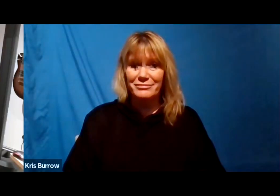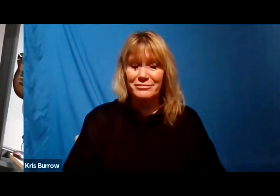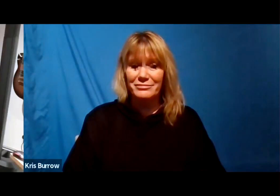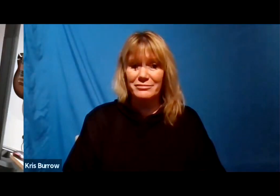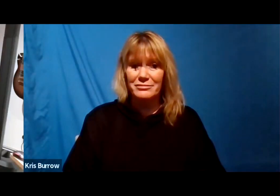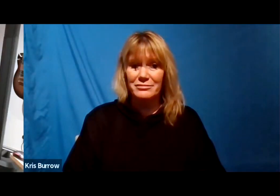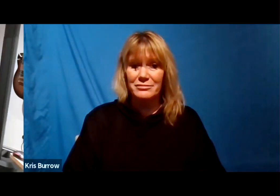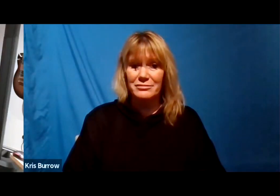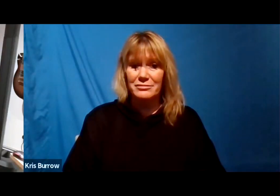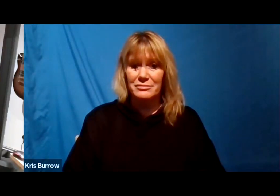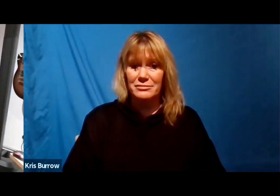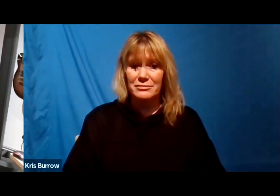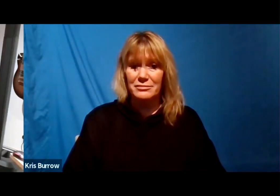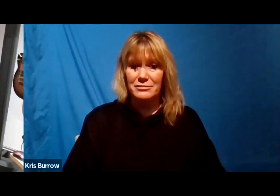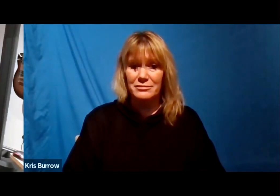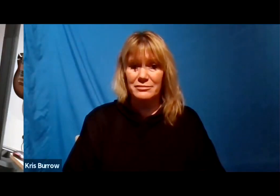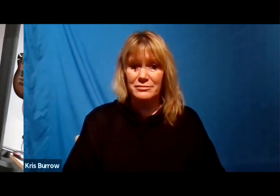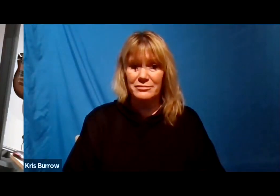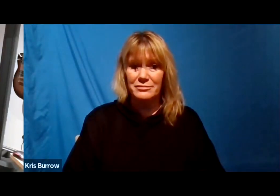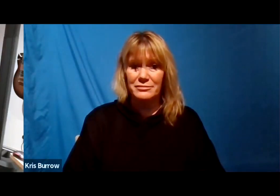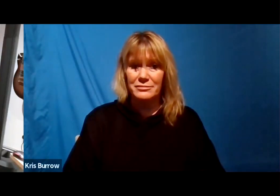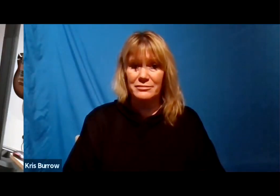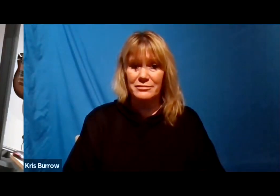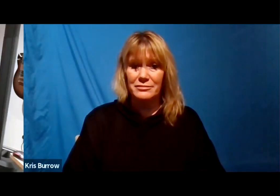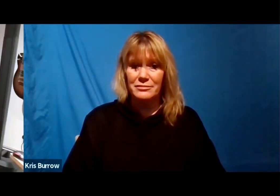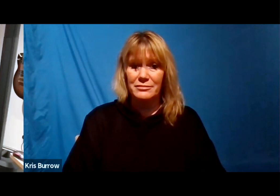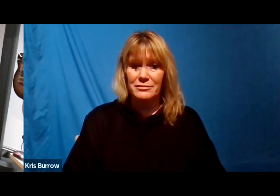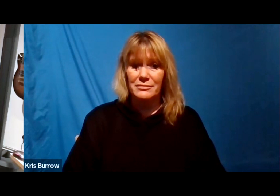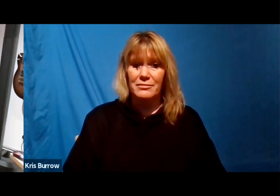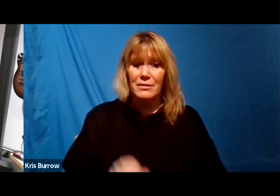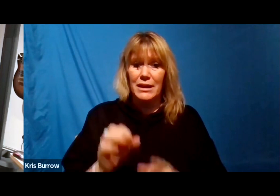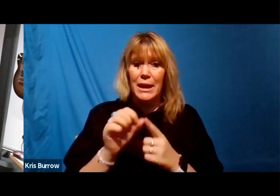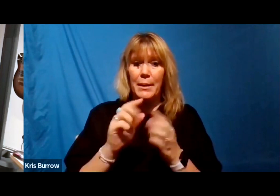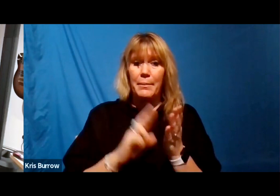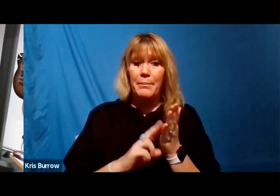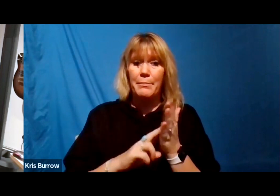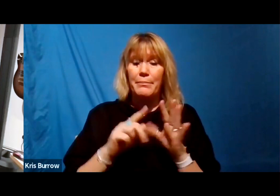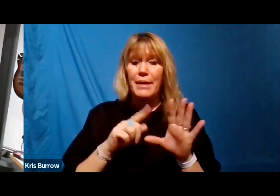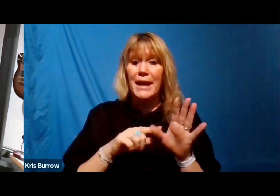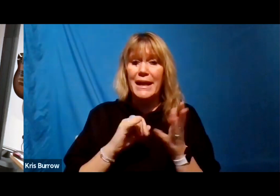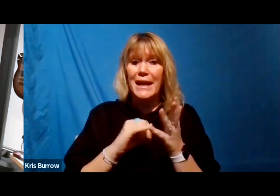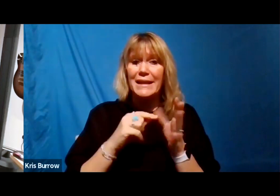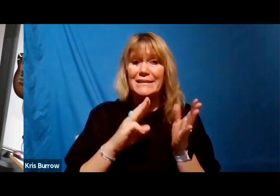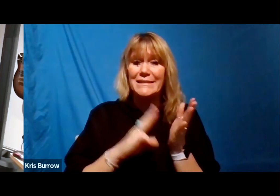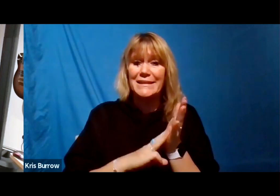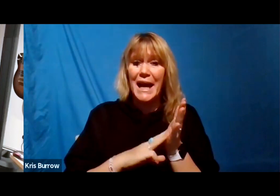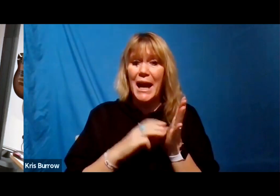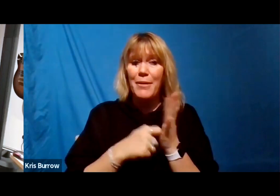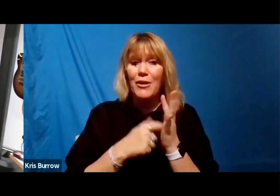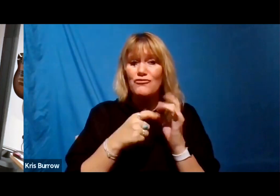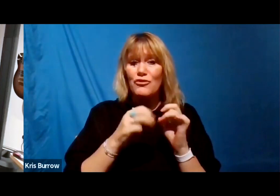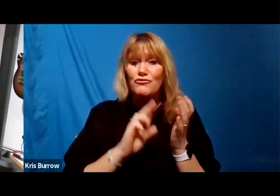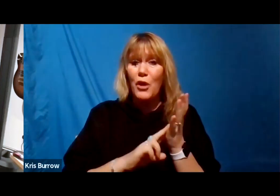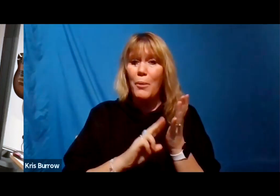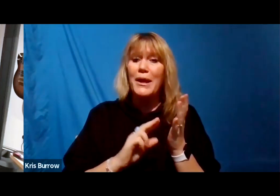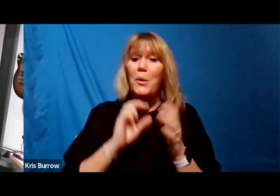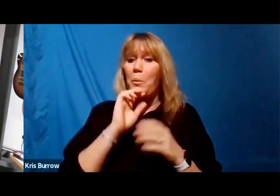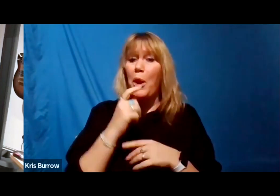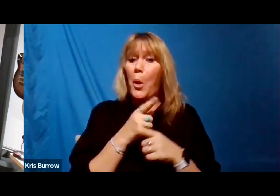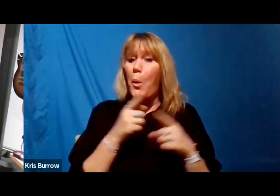Thank you very much. Well, Jo that was absolutely wonderful and if you were, if you are able to see the comments on your phone, everyone has been absolutely blown away by the sound, the way the work goes together and just quite, you know, people are saying it's captivating